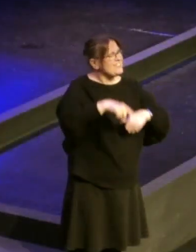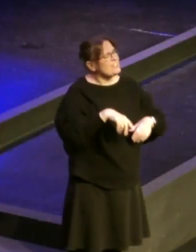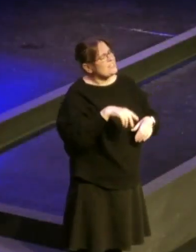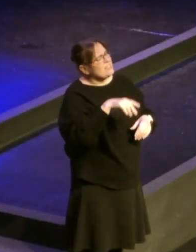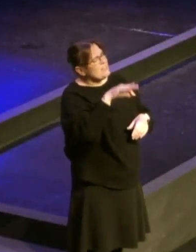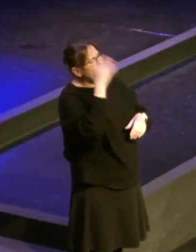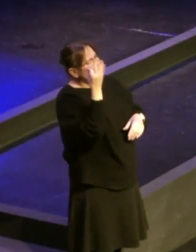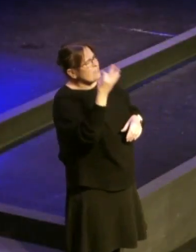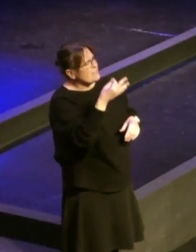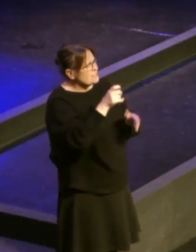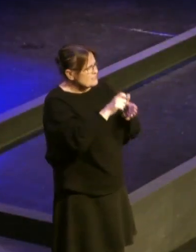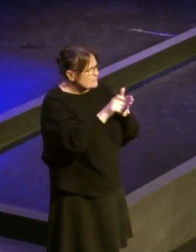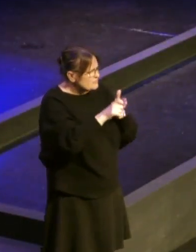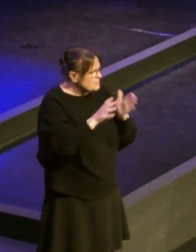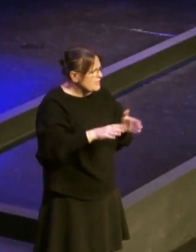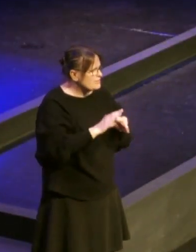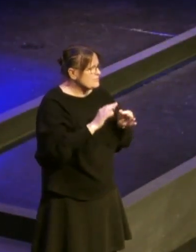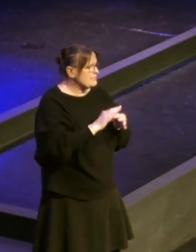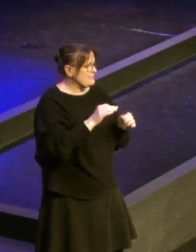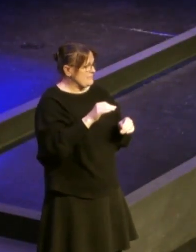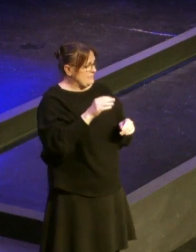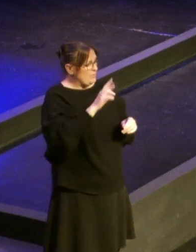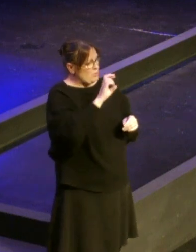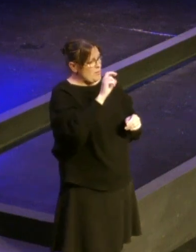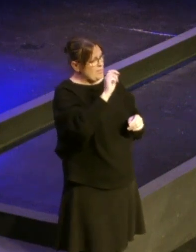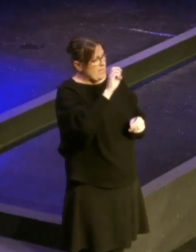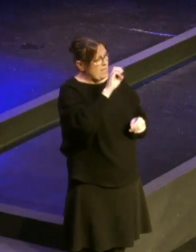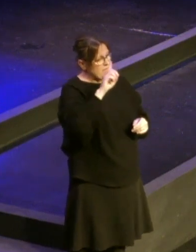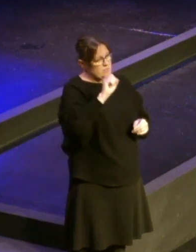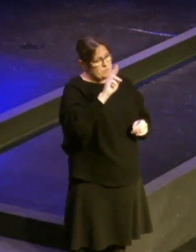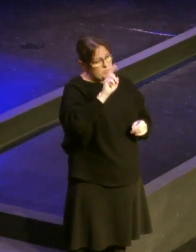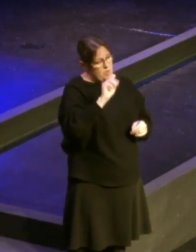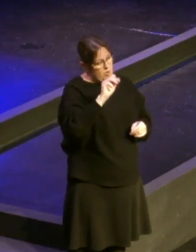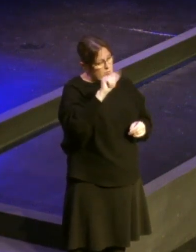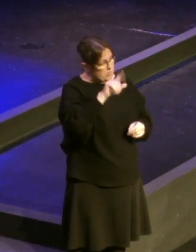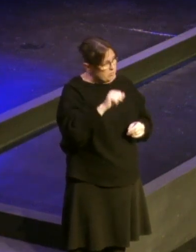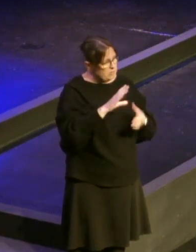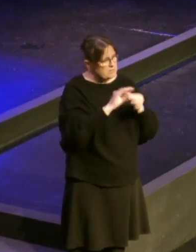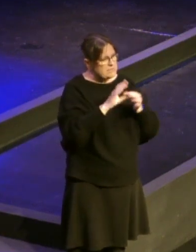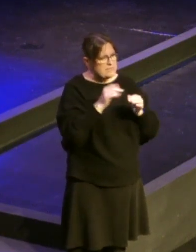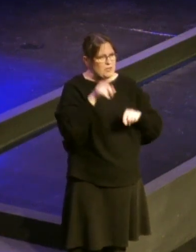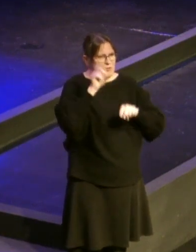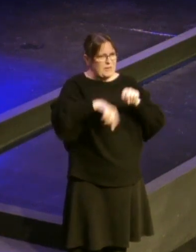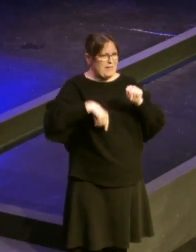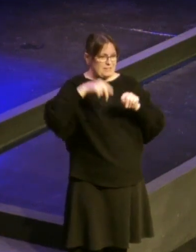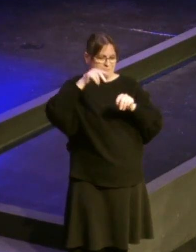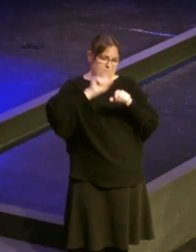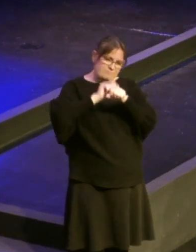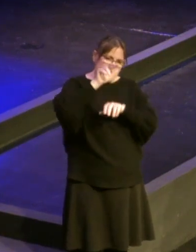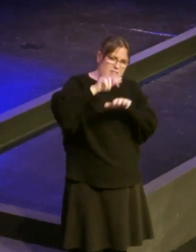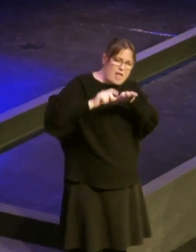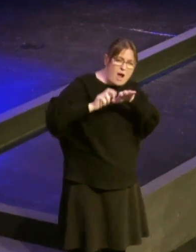forever. You have to come down the mountain again." So why bother climbing in the first place? There